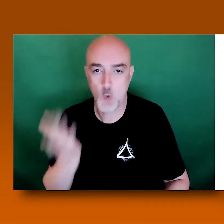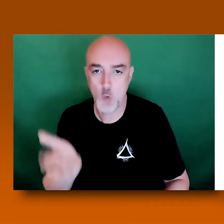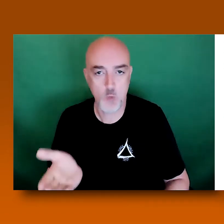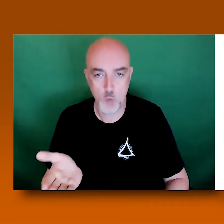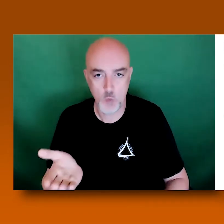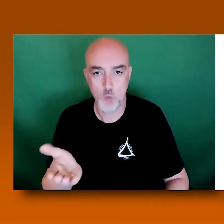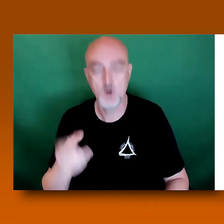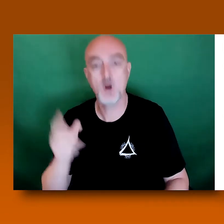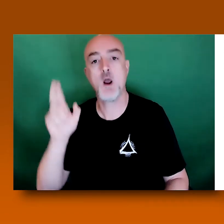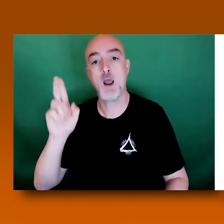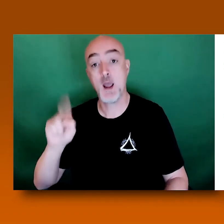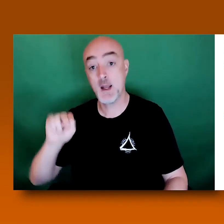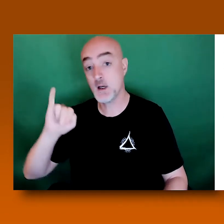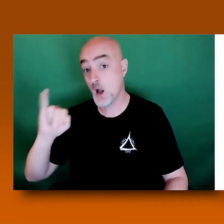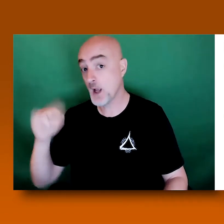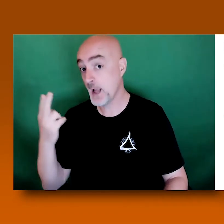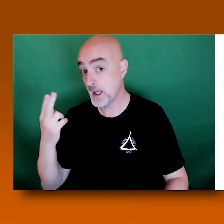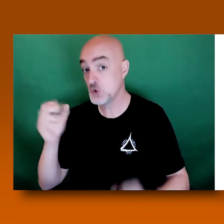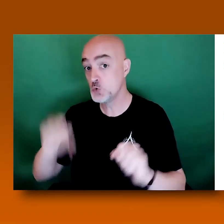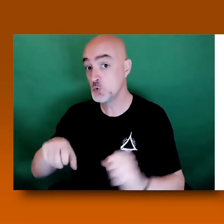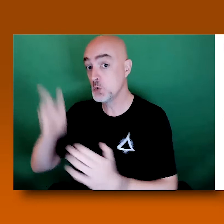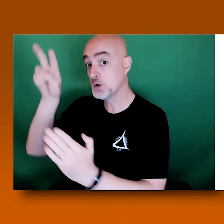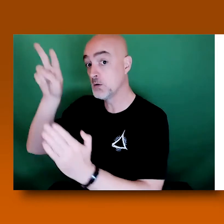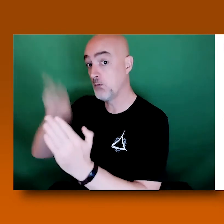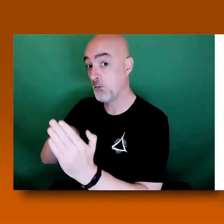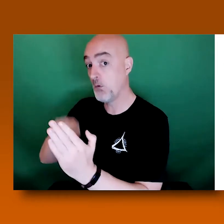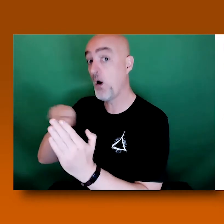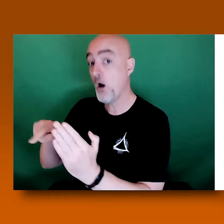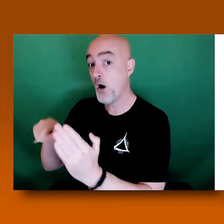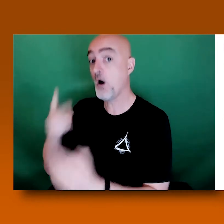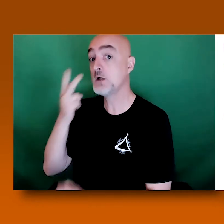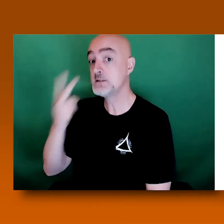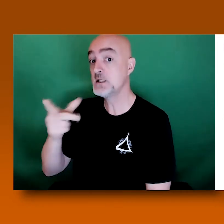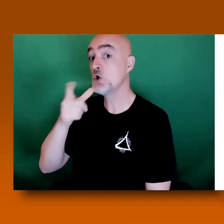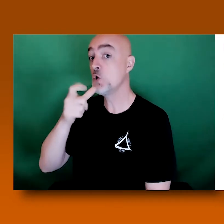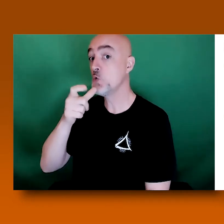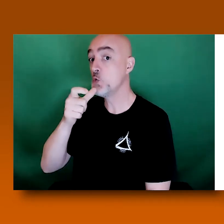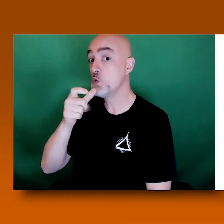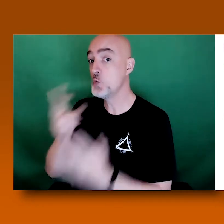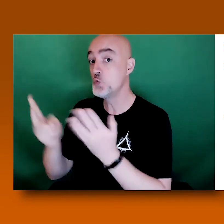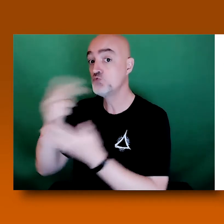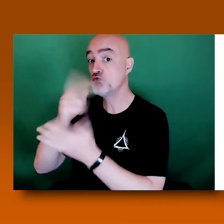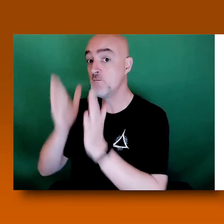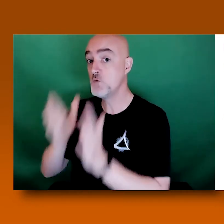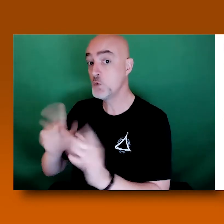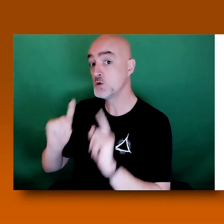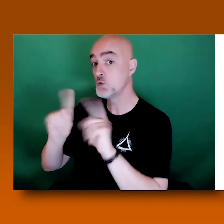because of the nature of being ad hoc. NIH, again, they have a list of reviewers. You're able to take a look at that.